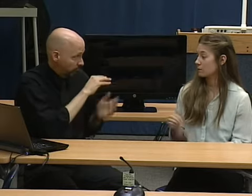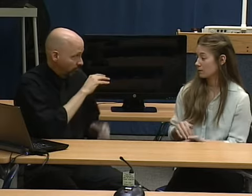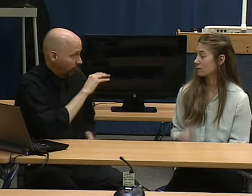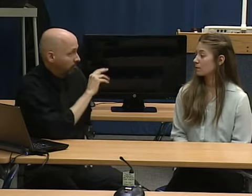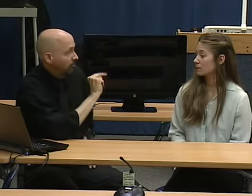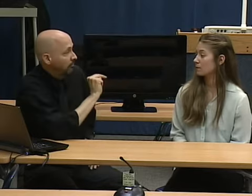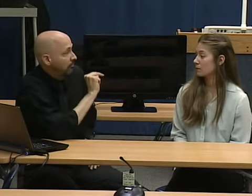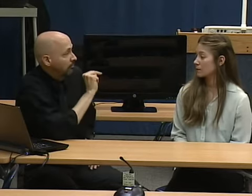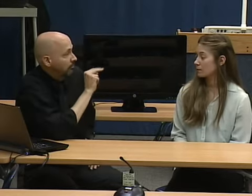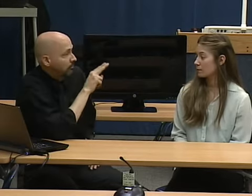Again.